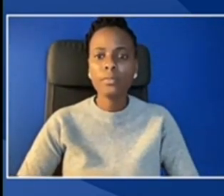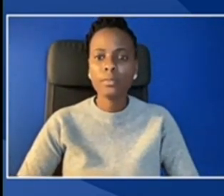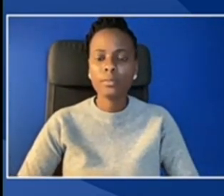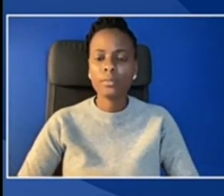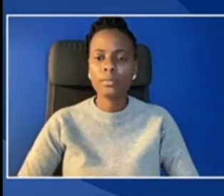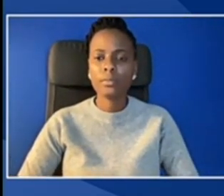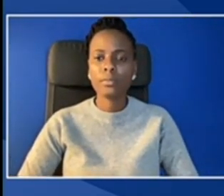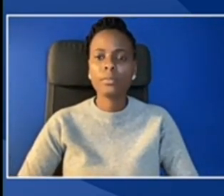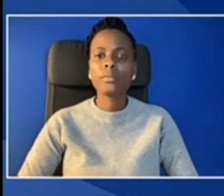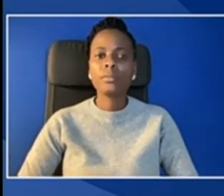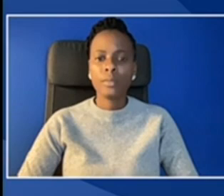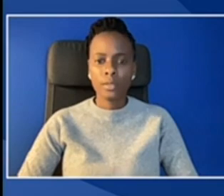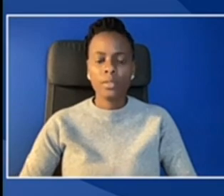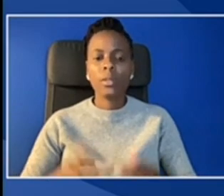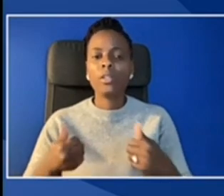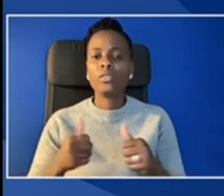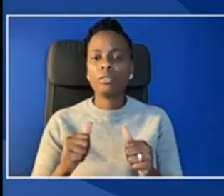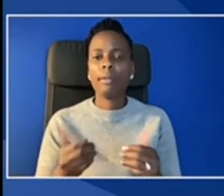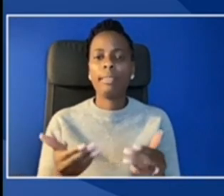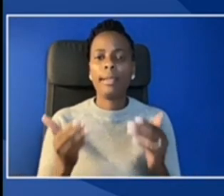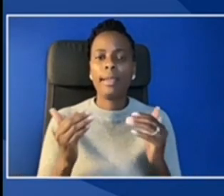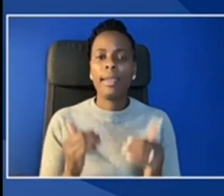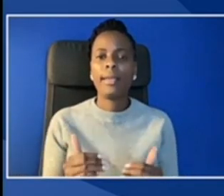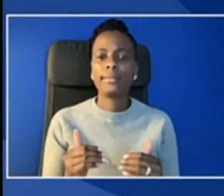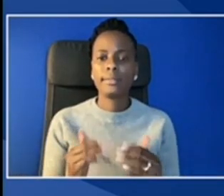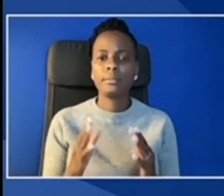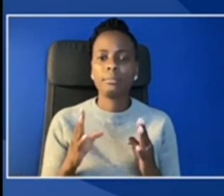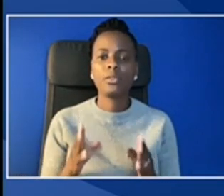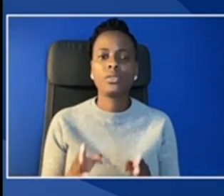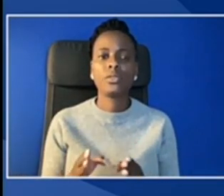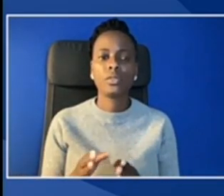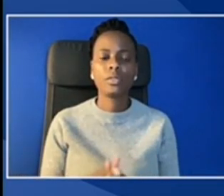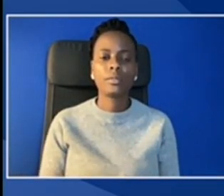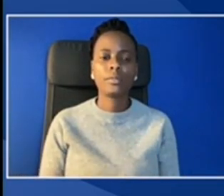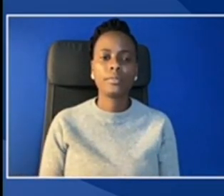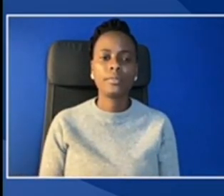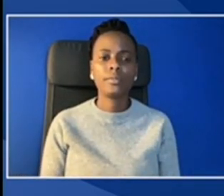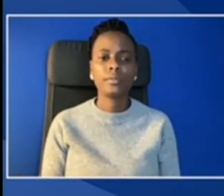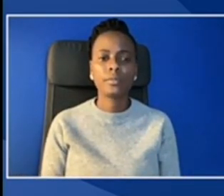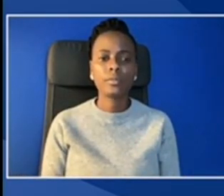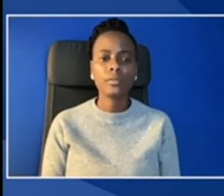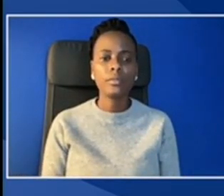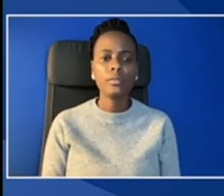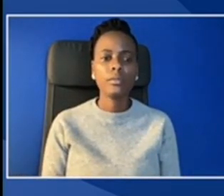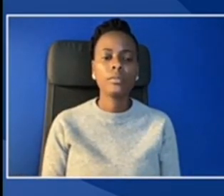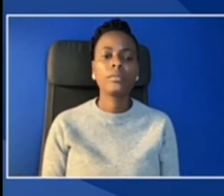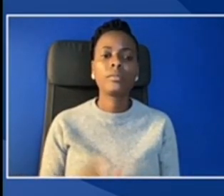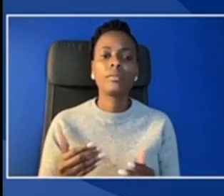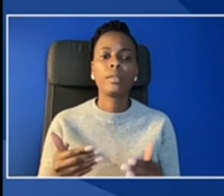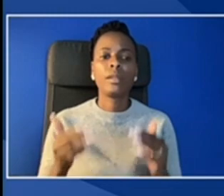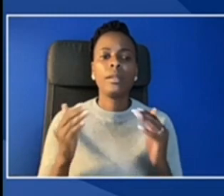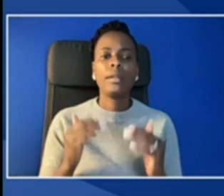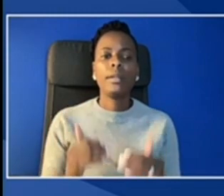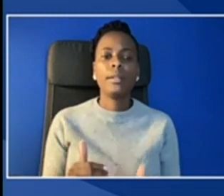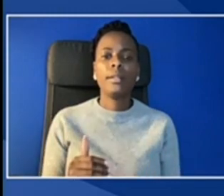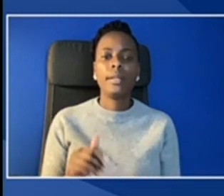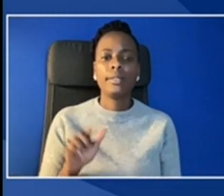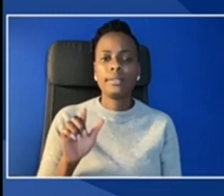our next speaker while I work with John and Matthew. Our next speaker is Lynn Pollitt, who's